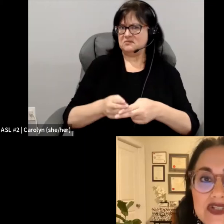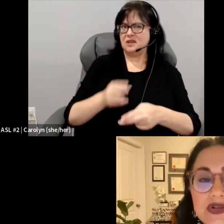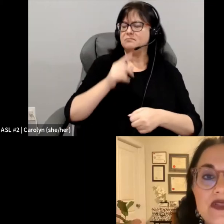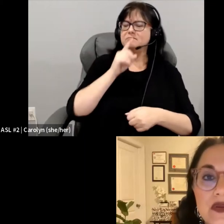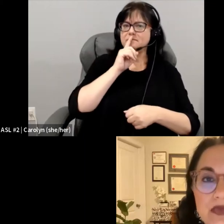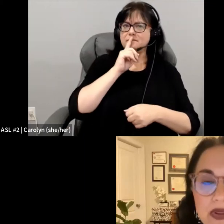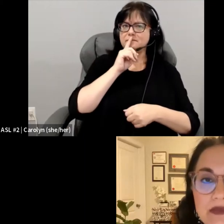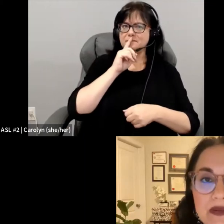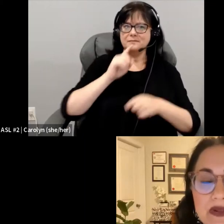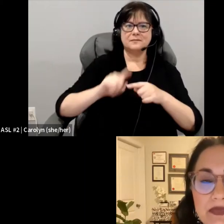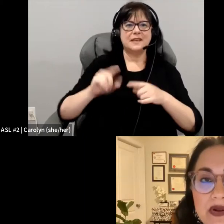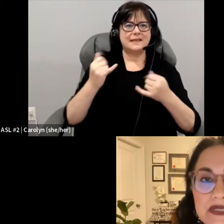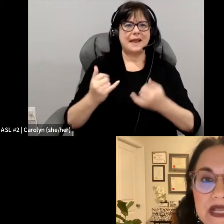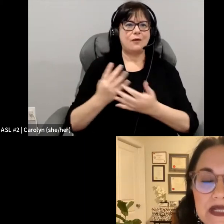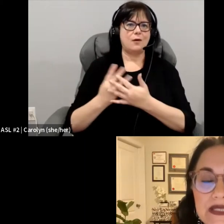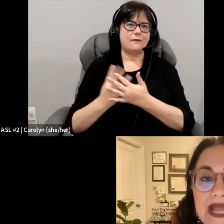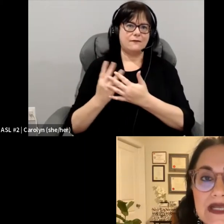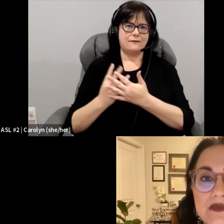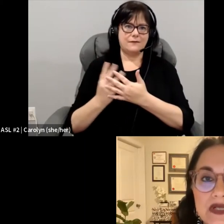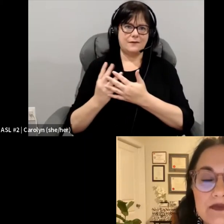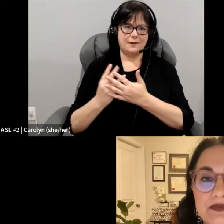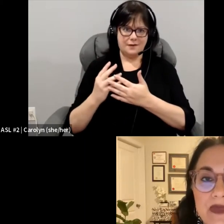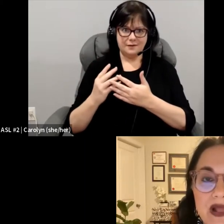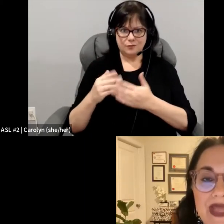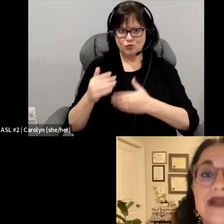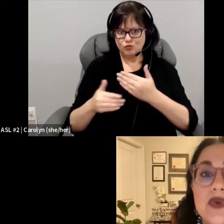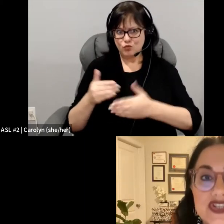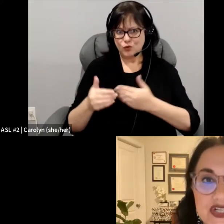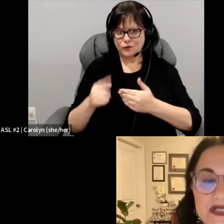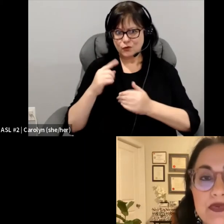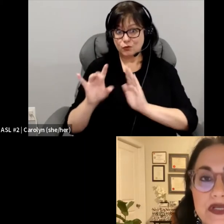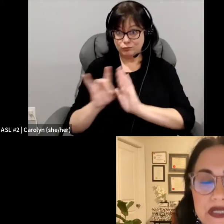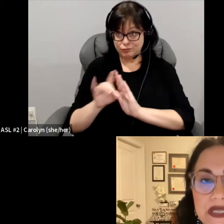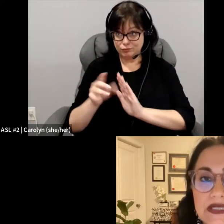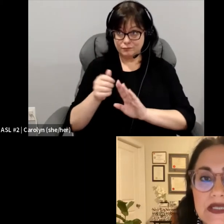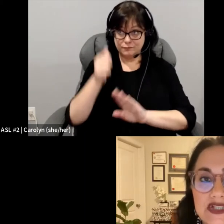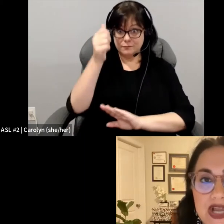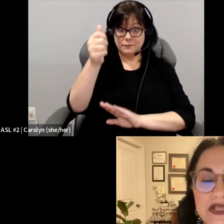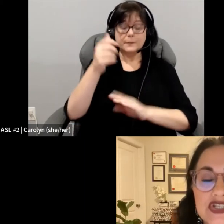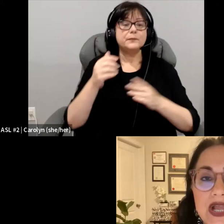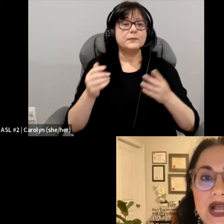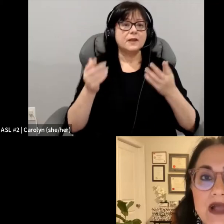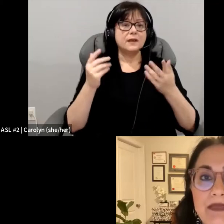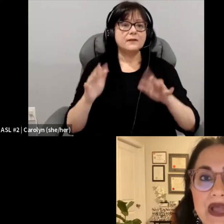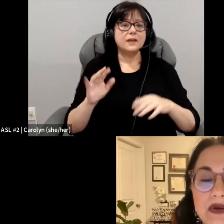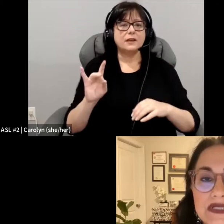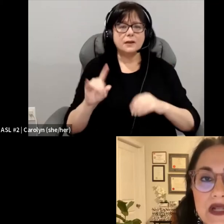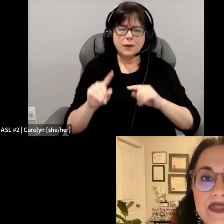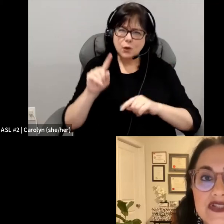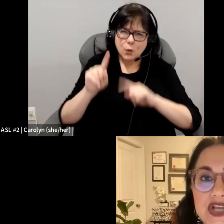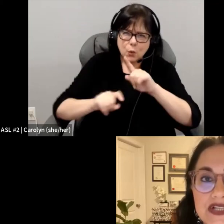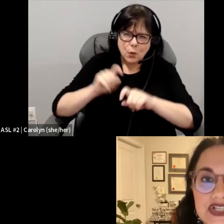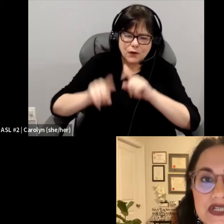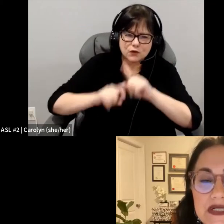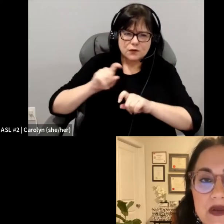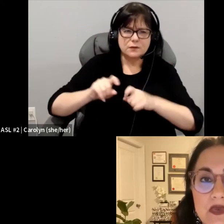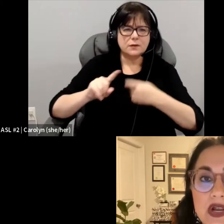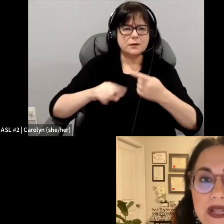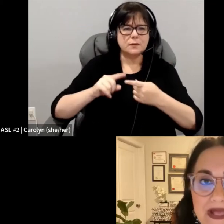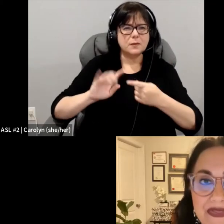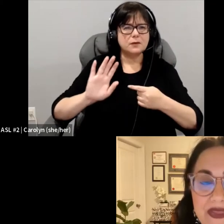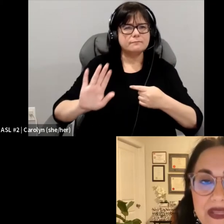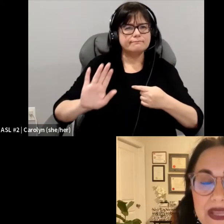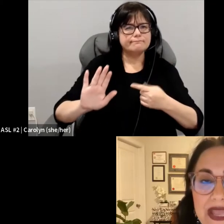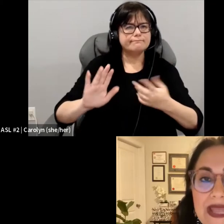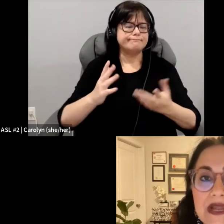AND DURING THE APPOINTMENT PROCESS HAD QUESTIONS PUT TO THE JUDGE ABOUT THE JUDGE'S WORK ETHIC.